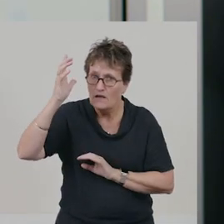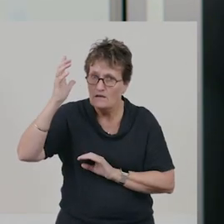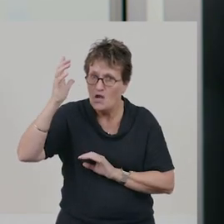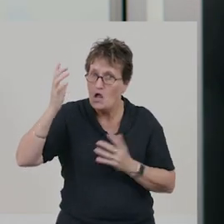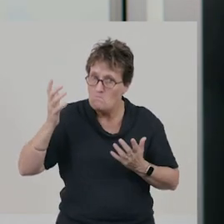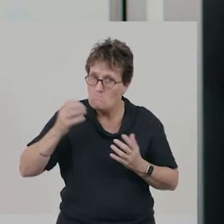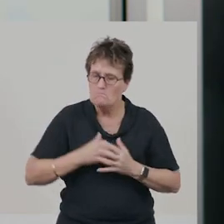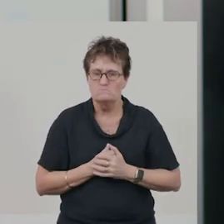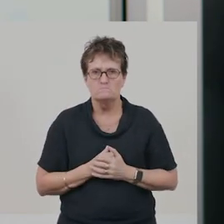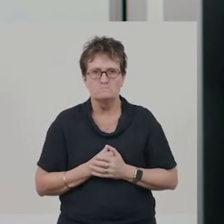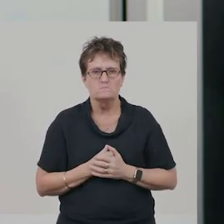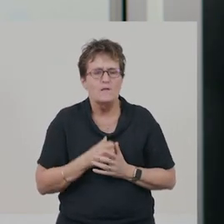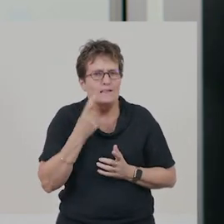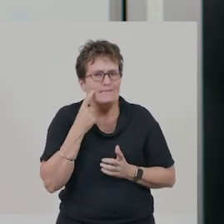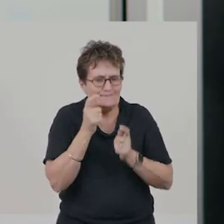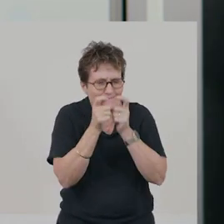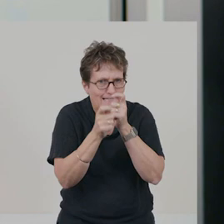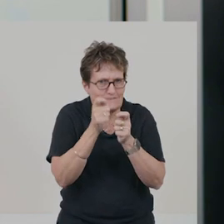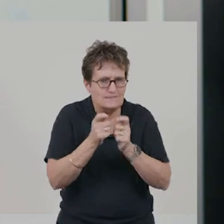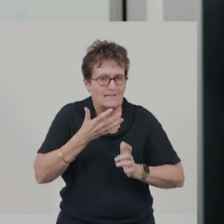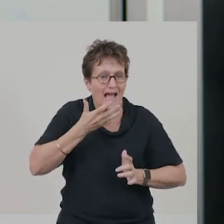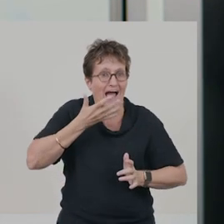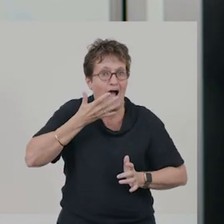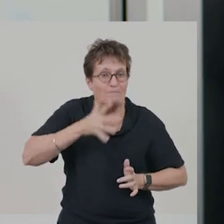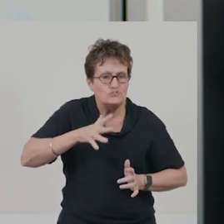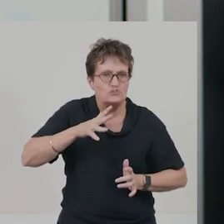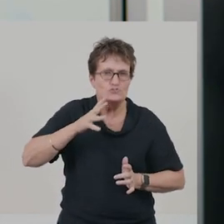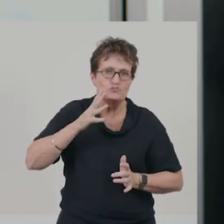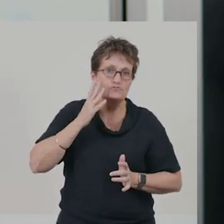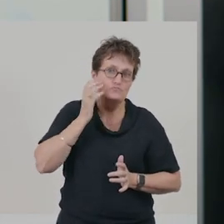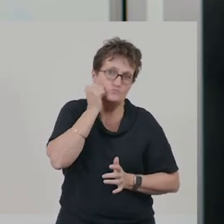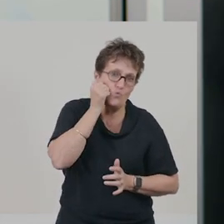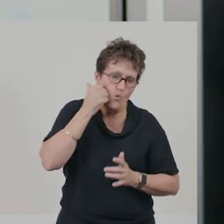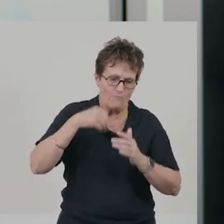To test how much heat has been transferred to each material,